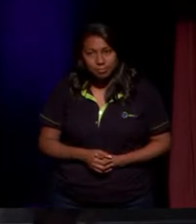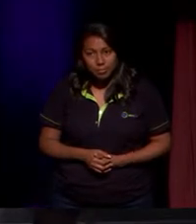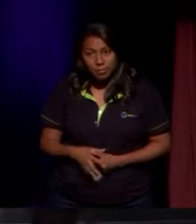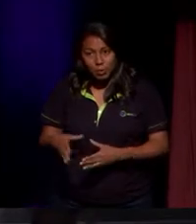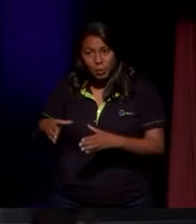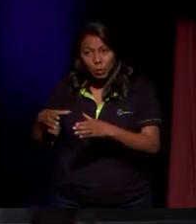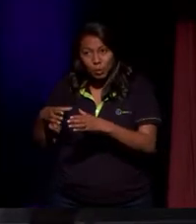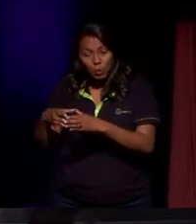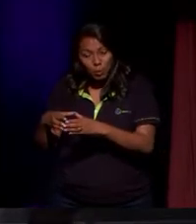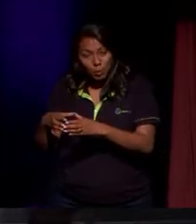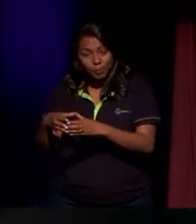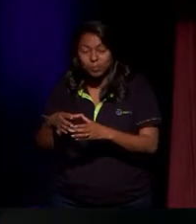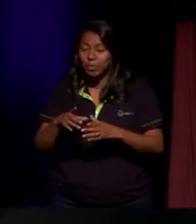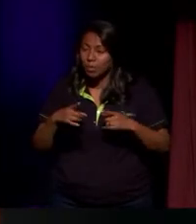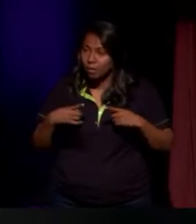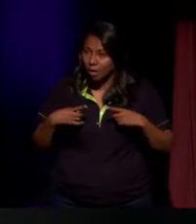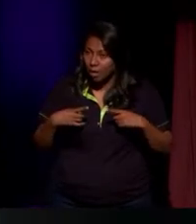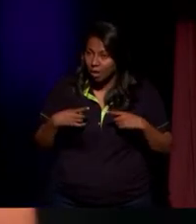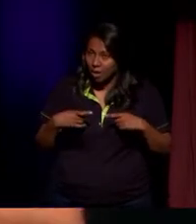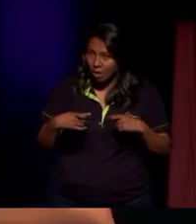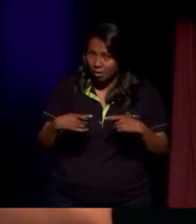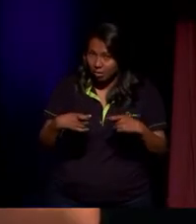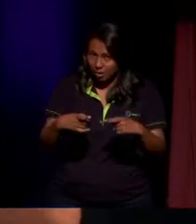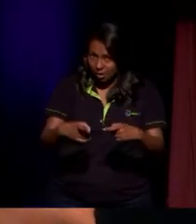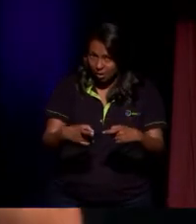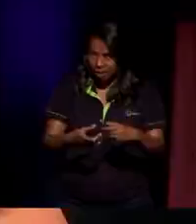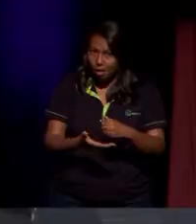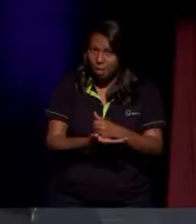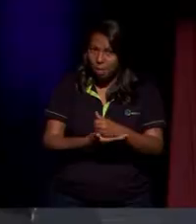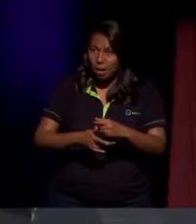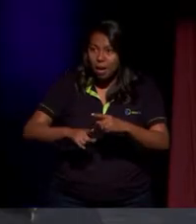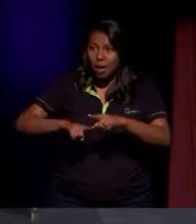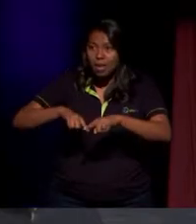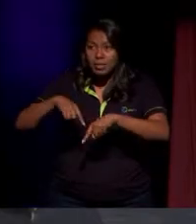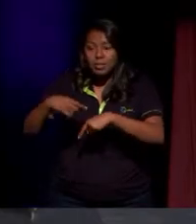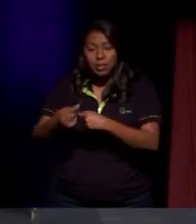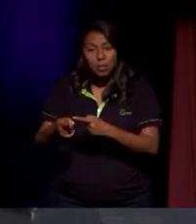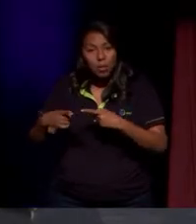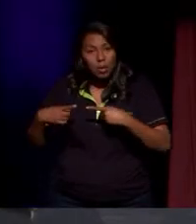The Civil War, it will have the base, then it becomes a confessional war,